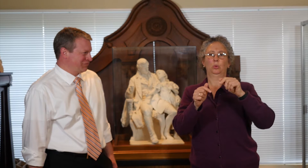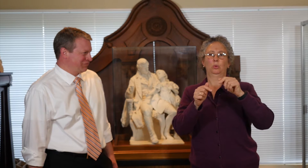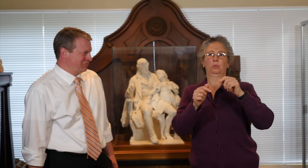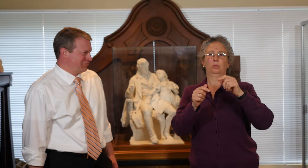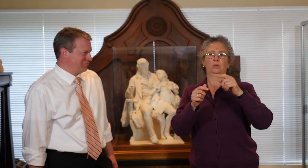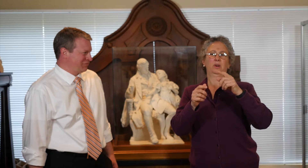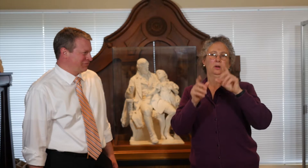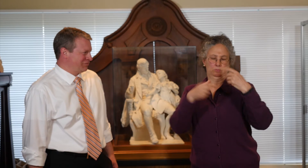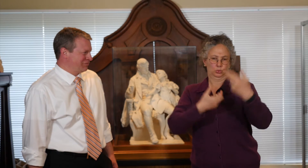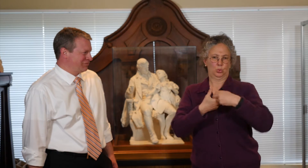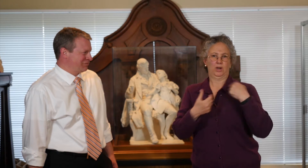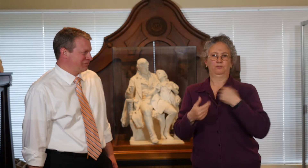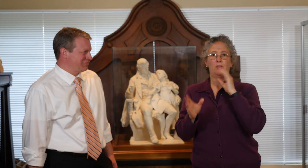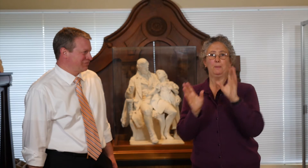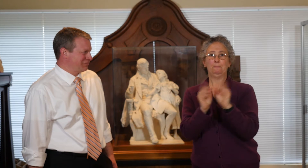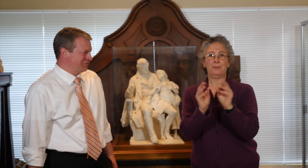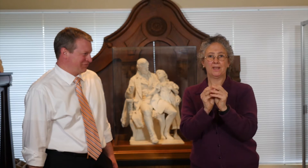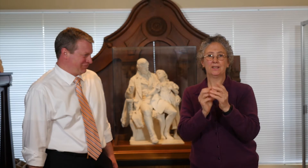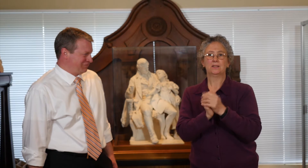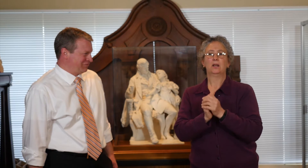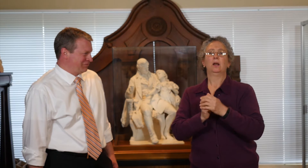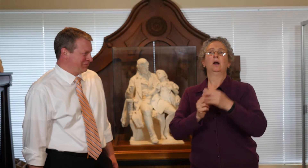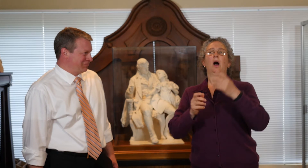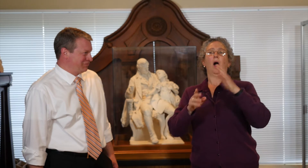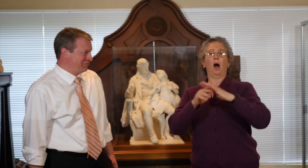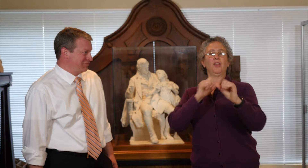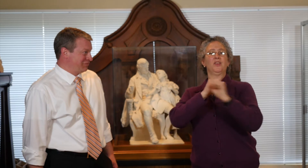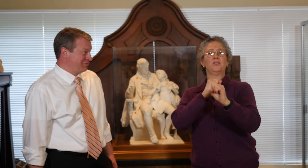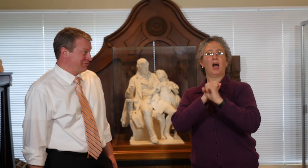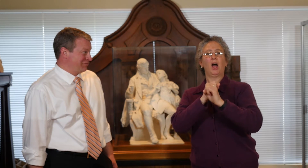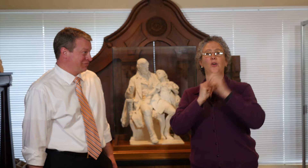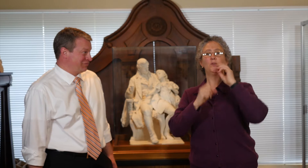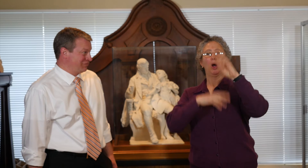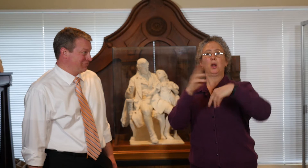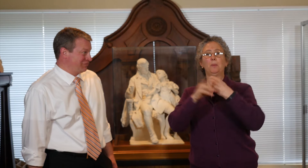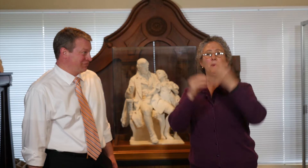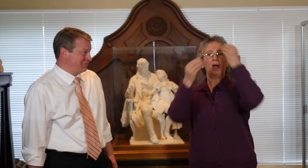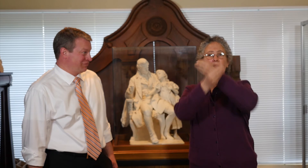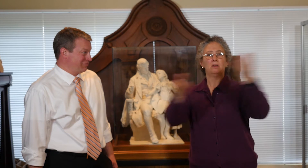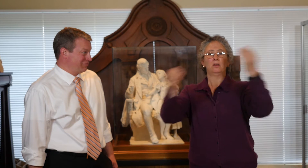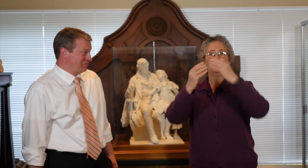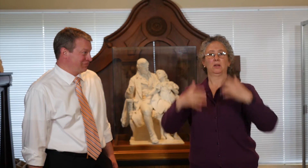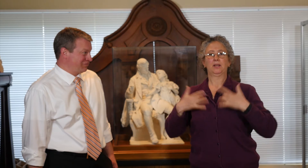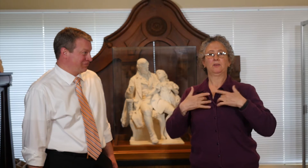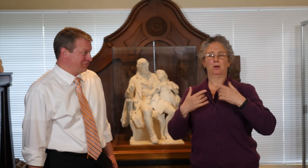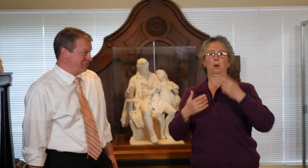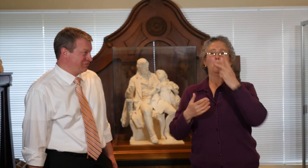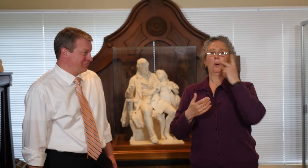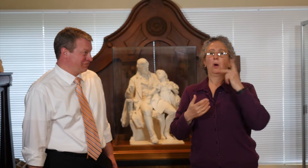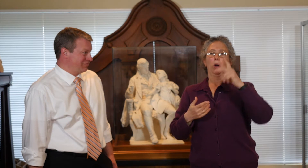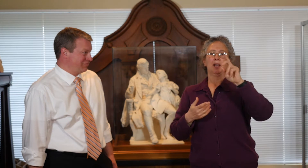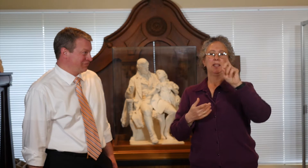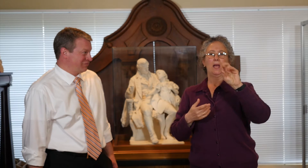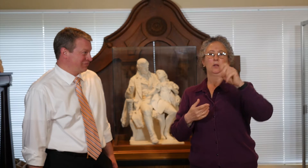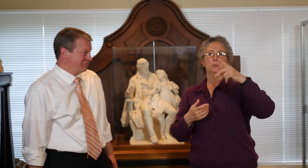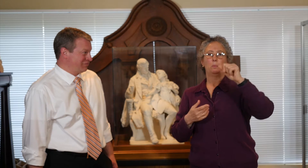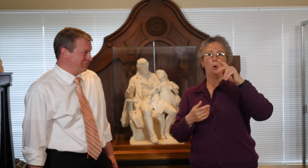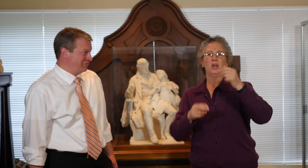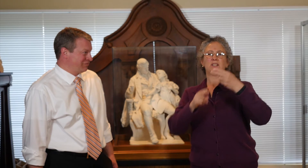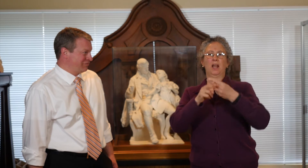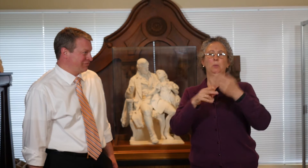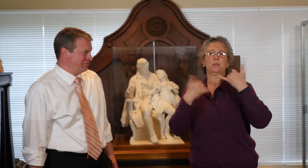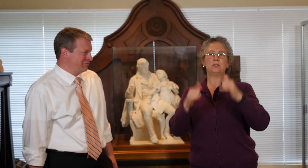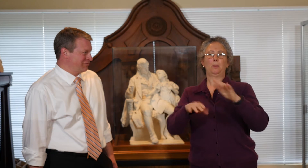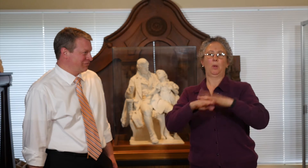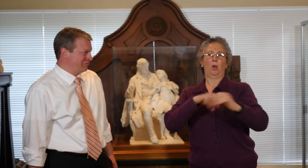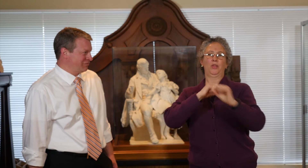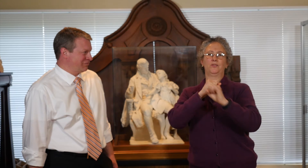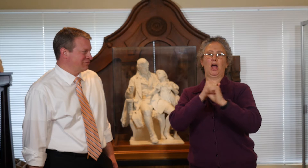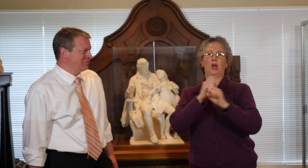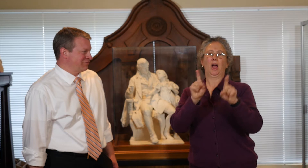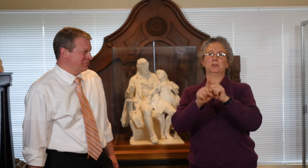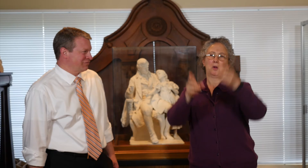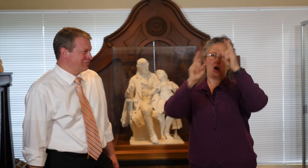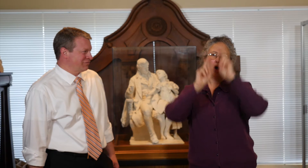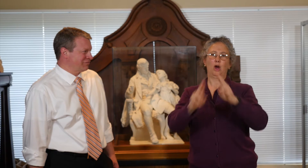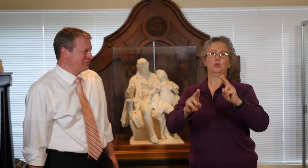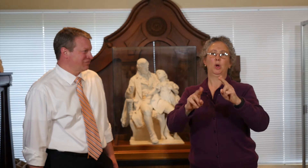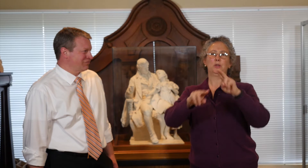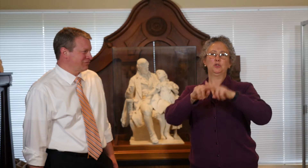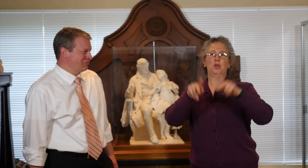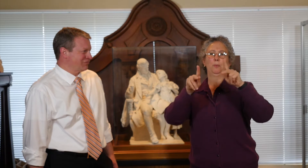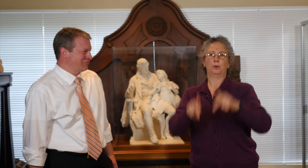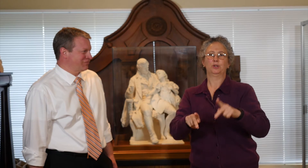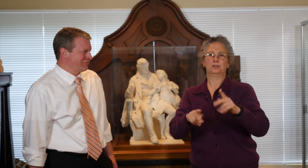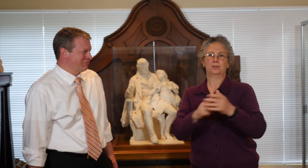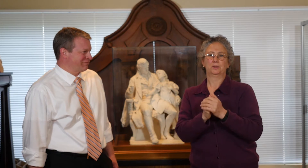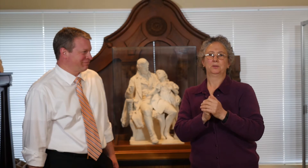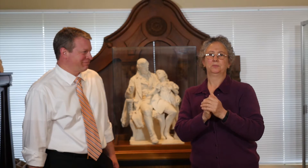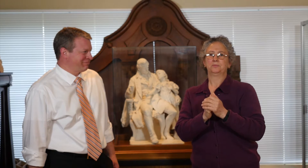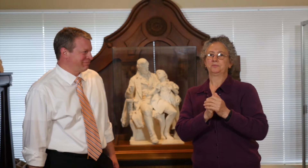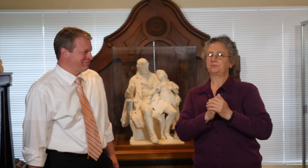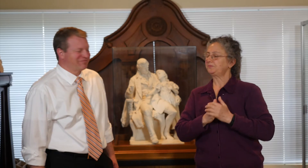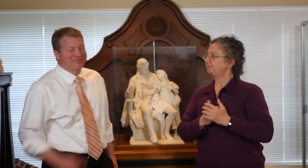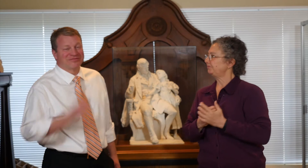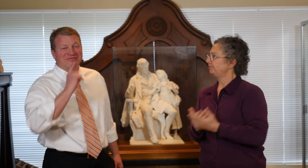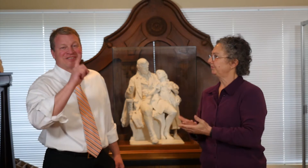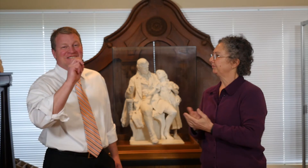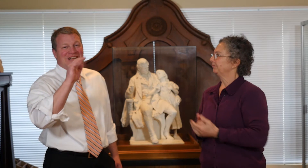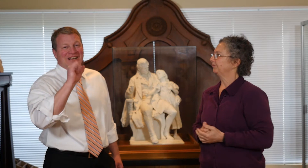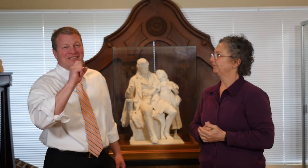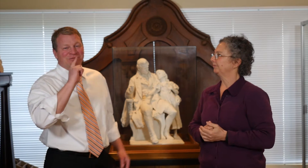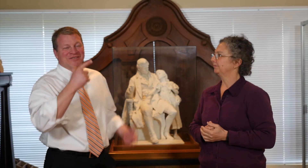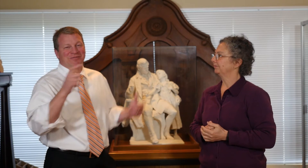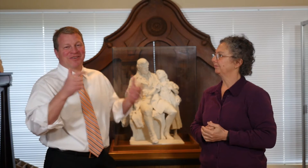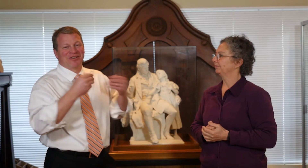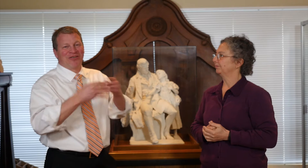the alumni. But on the alumni flyer Dennis Palka's name will remain as the honorary chair.